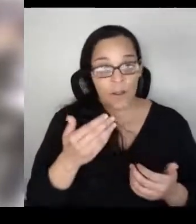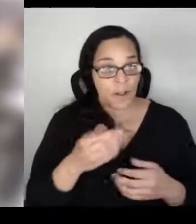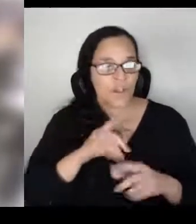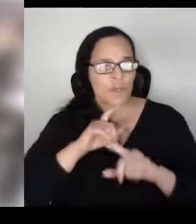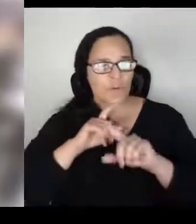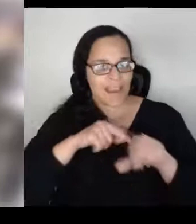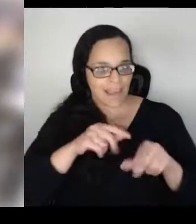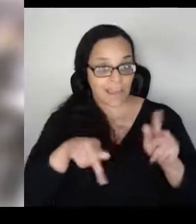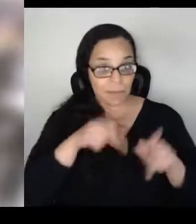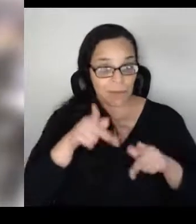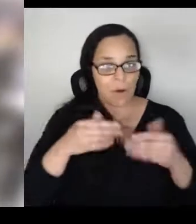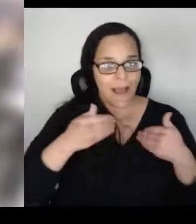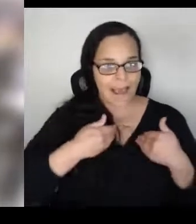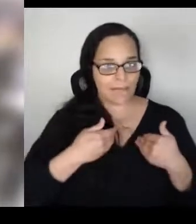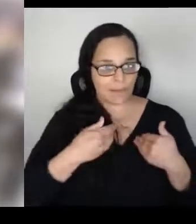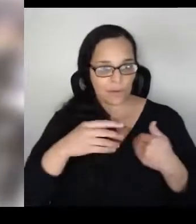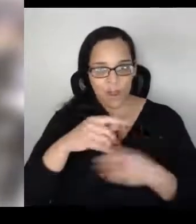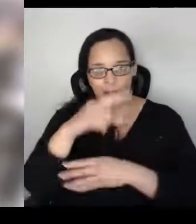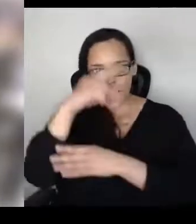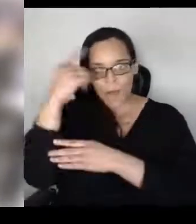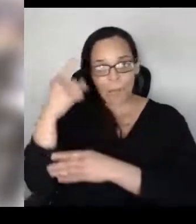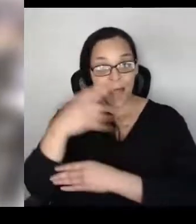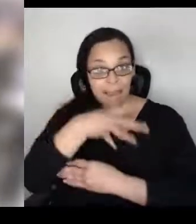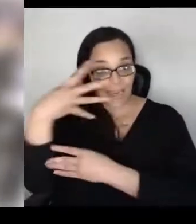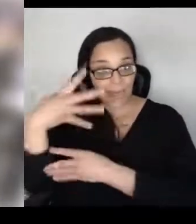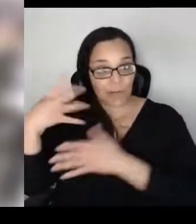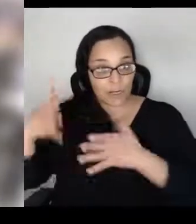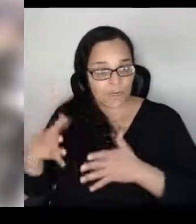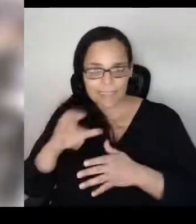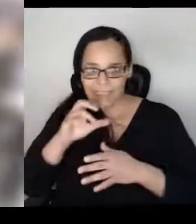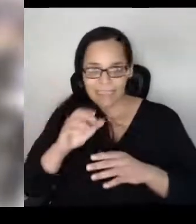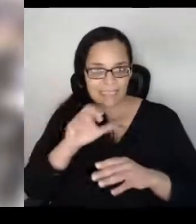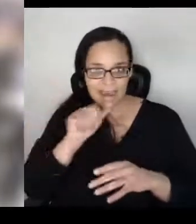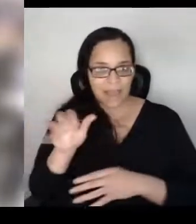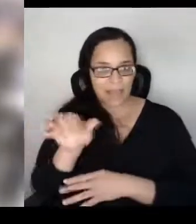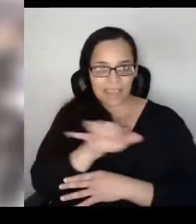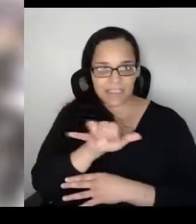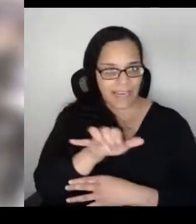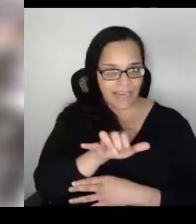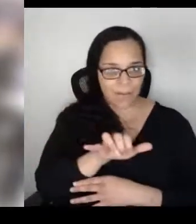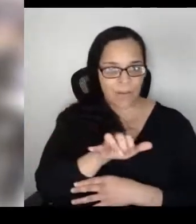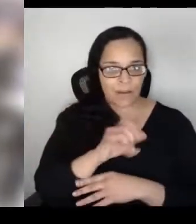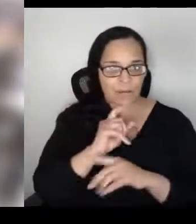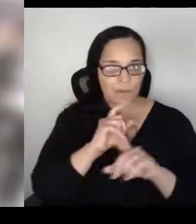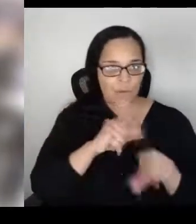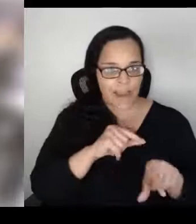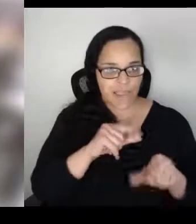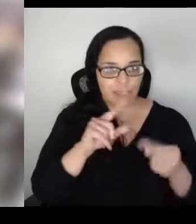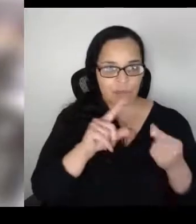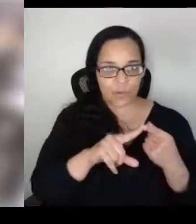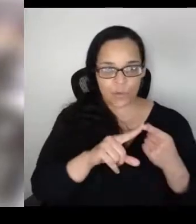to Black immigrants is not the same from their reaction with European immigrants.